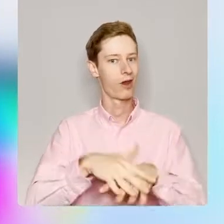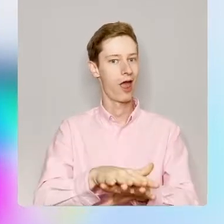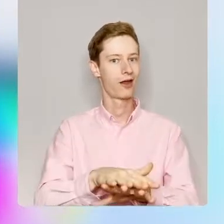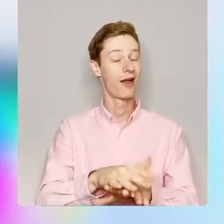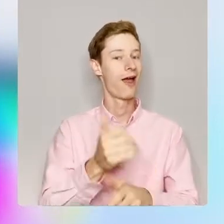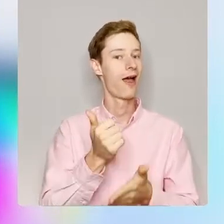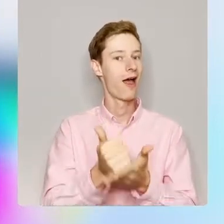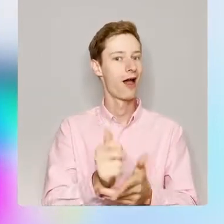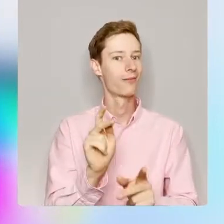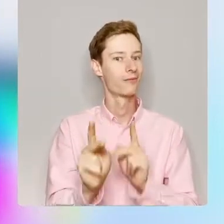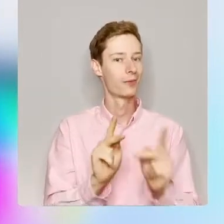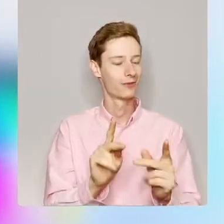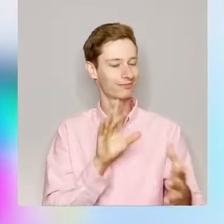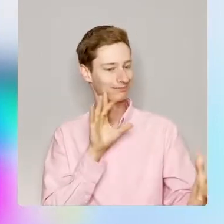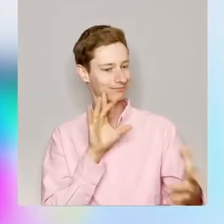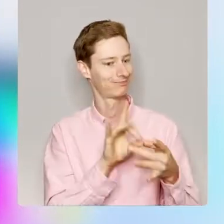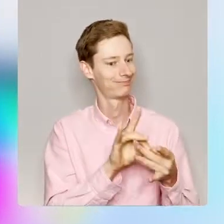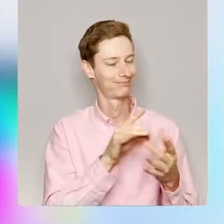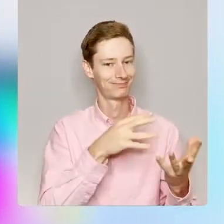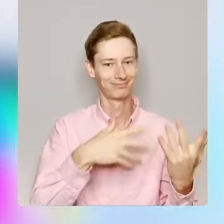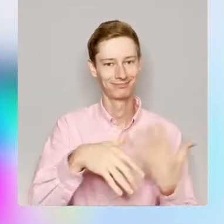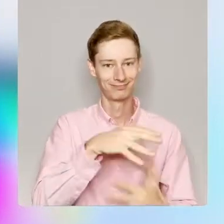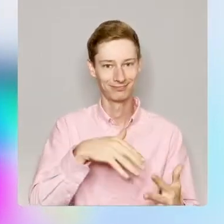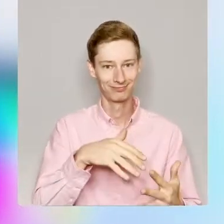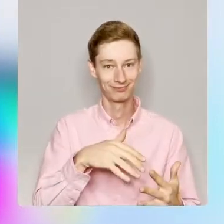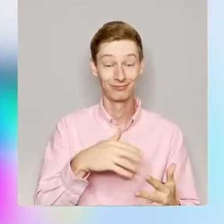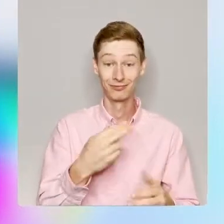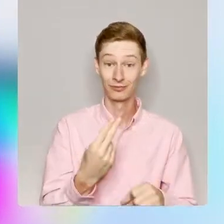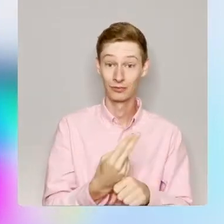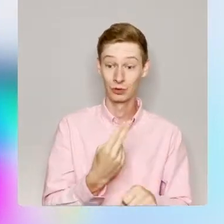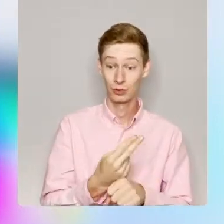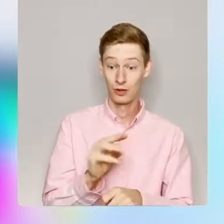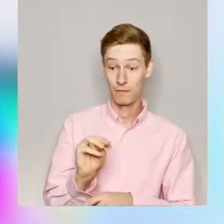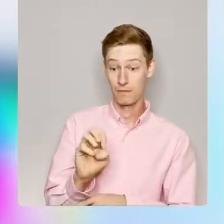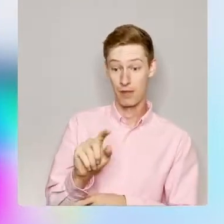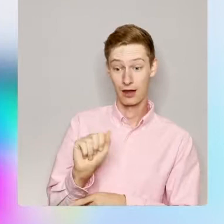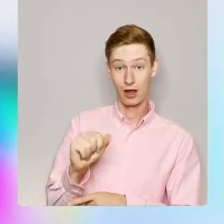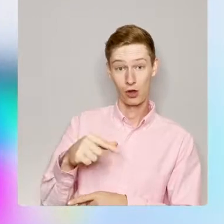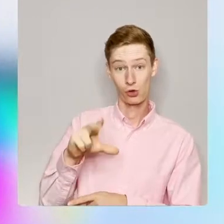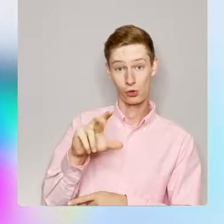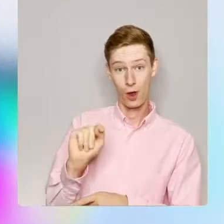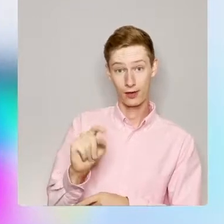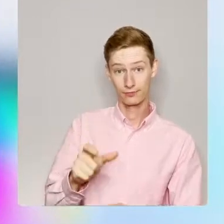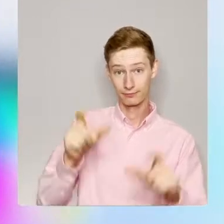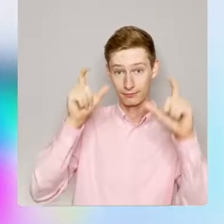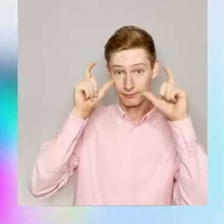When paired with Meta Quest devices, Presence Platform empowers developers to innovate